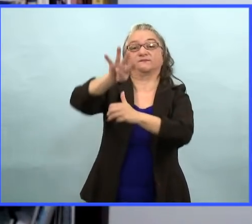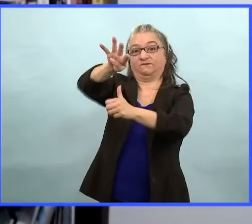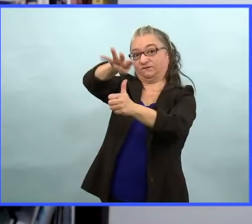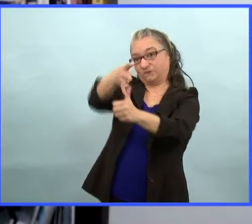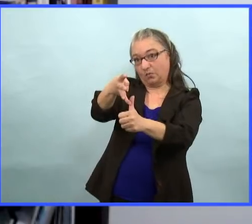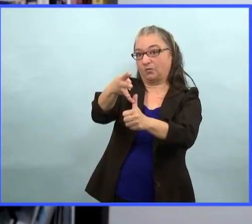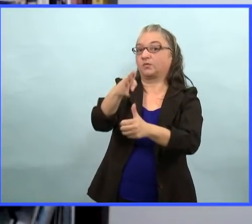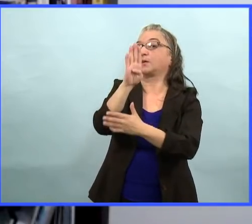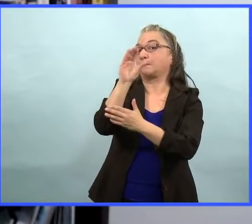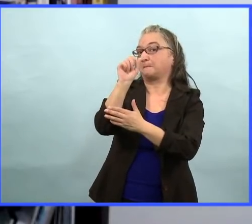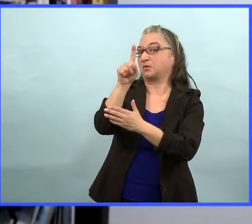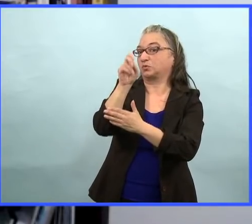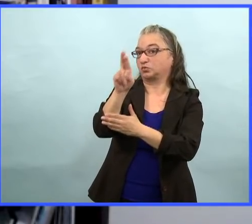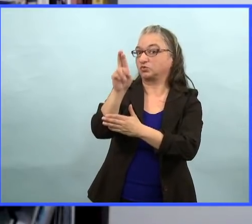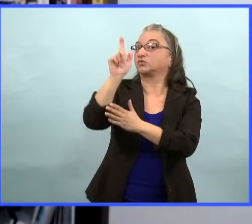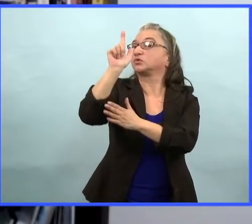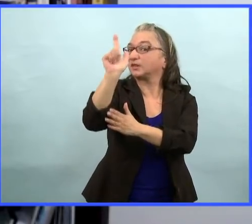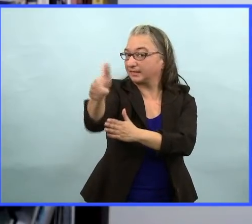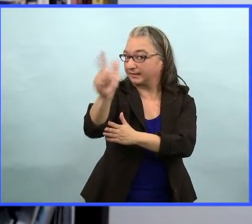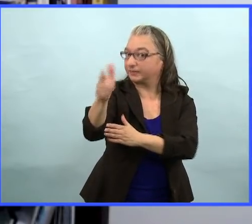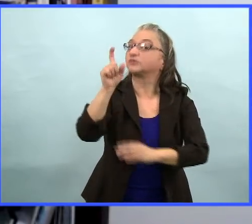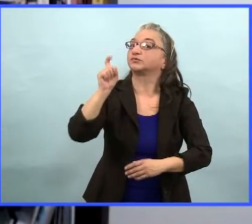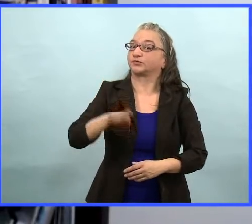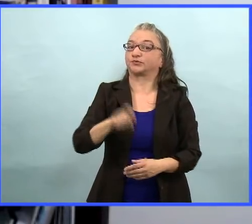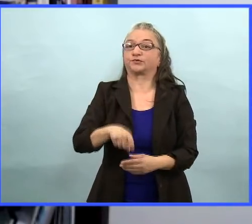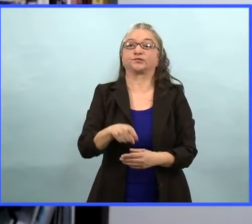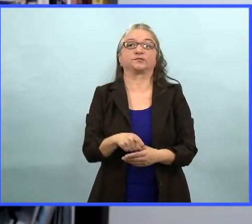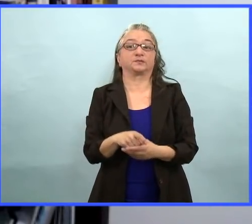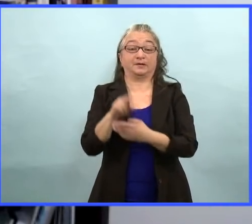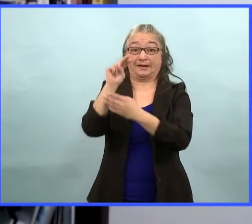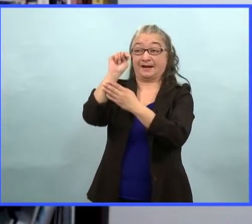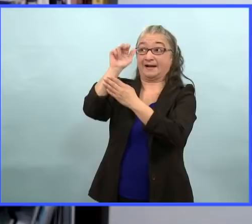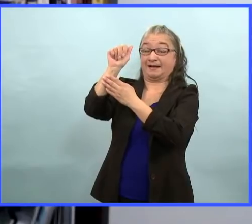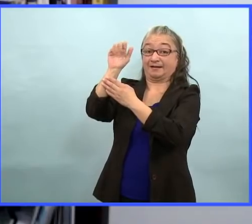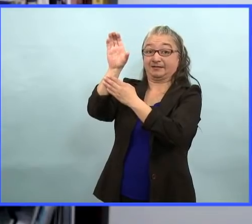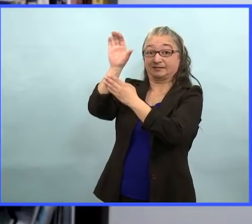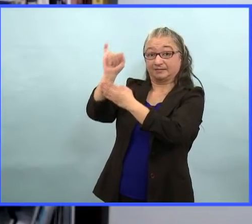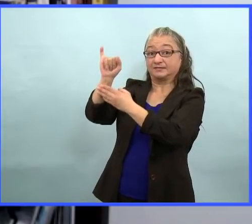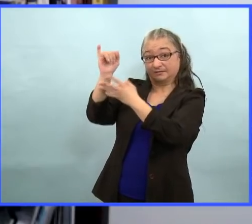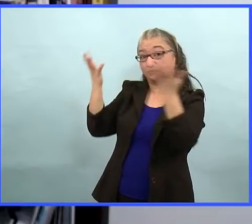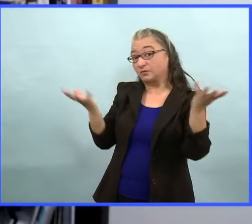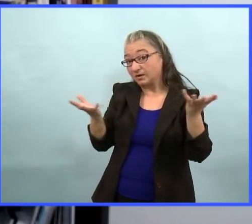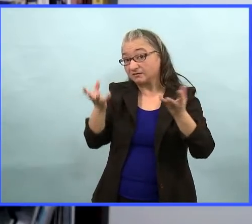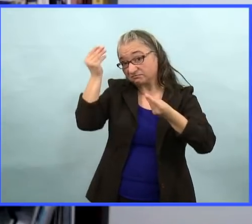nasi recommends an interval of at least six months between the second and third dose